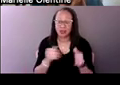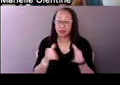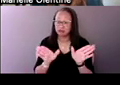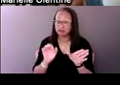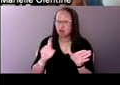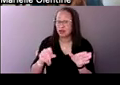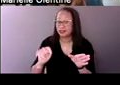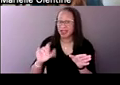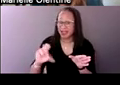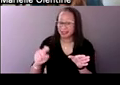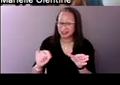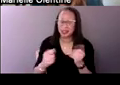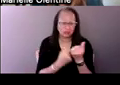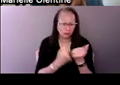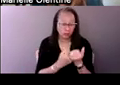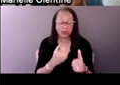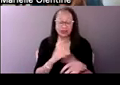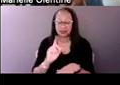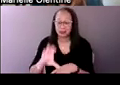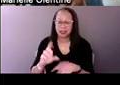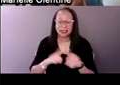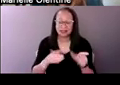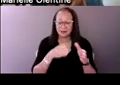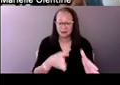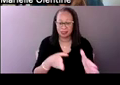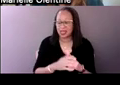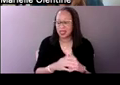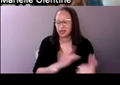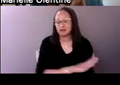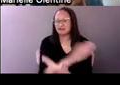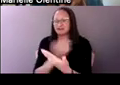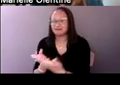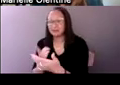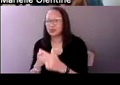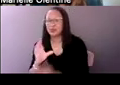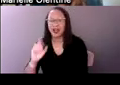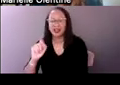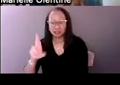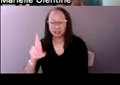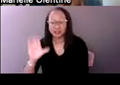That's what Marielle was saying about Jumana Manna. She's an artist, as well as a filmmaker. Like most